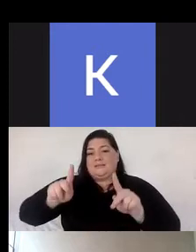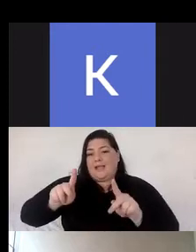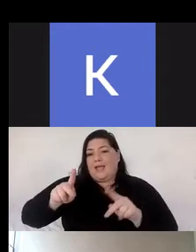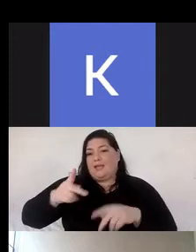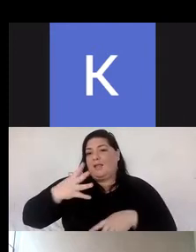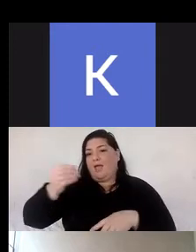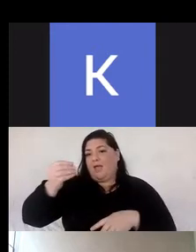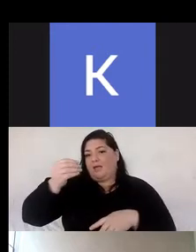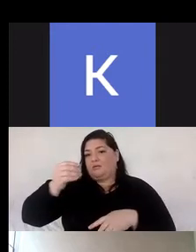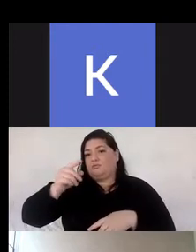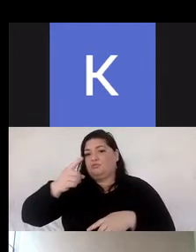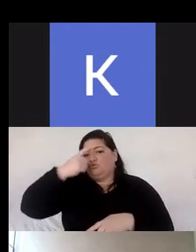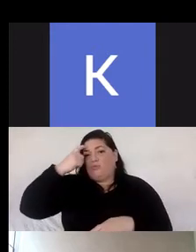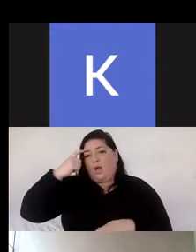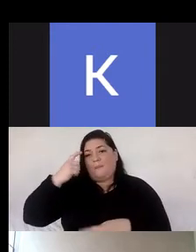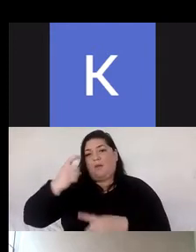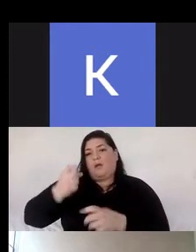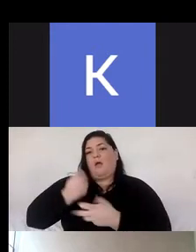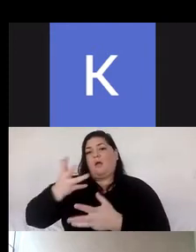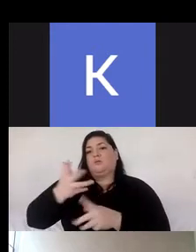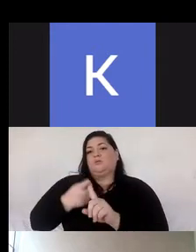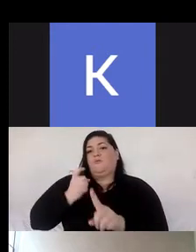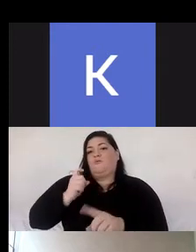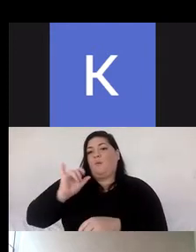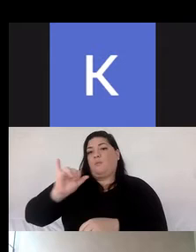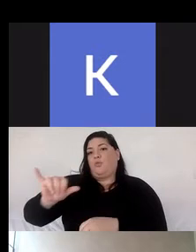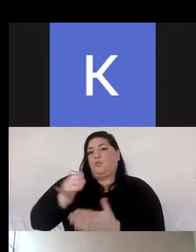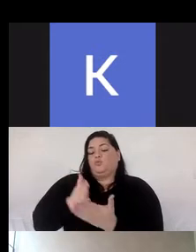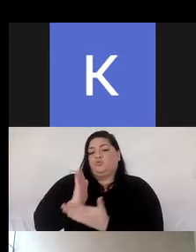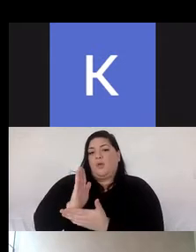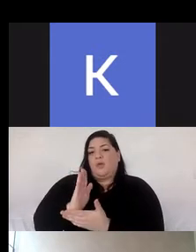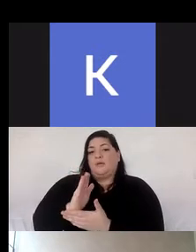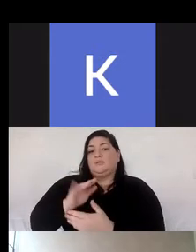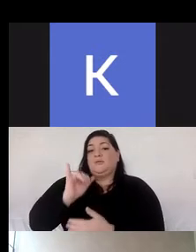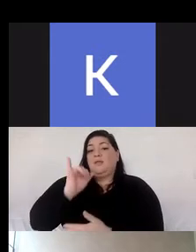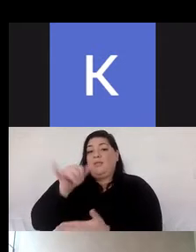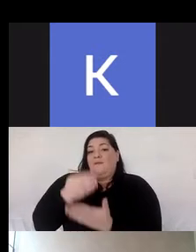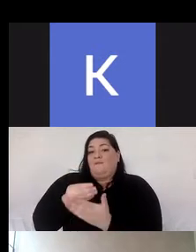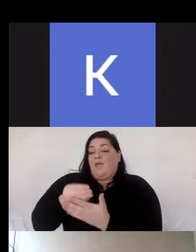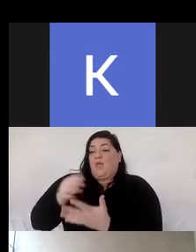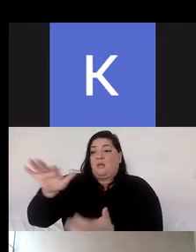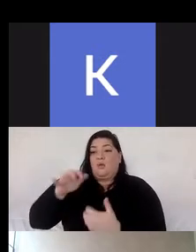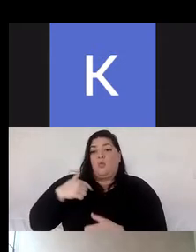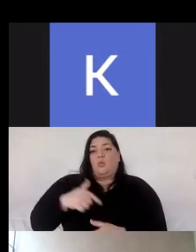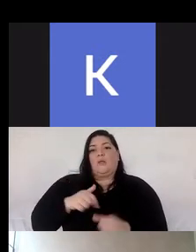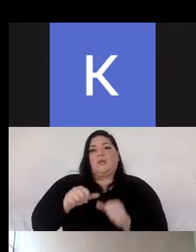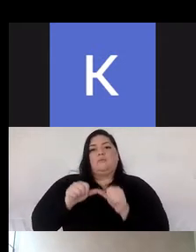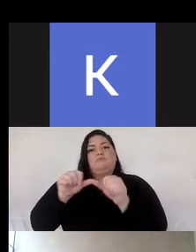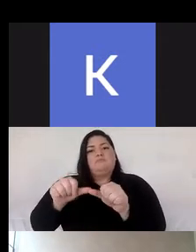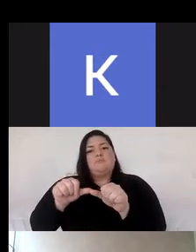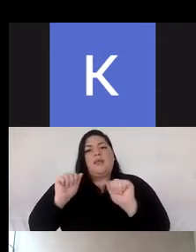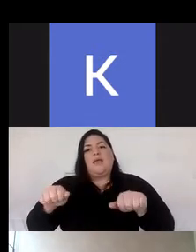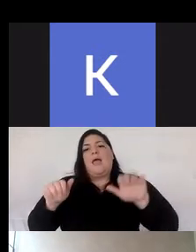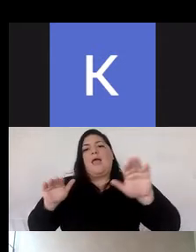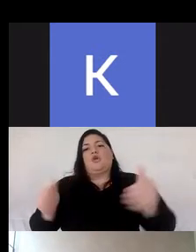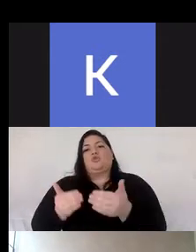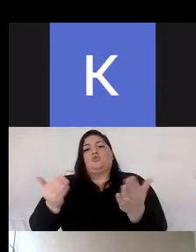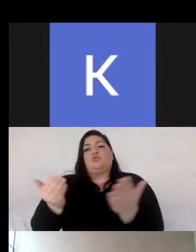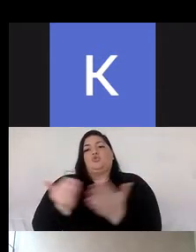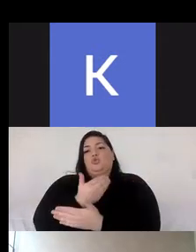that results from the violation of these important rights. With this funding, we continue to be able to introduce new and holistic initiatives